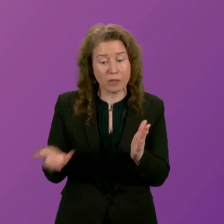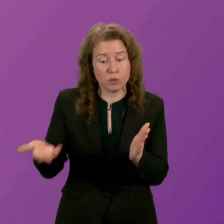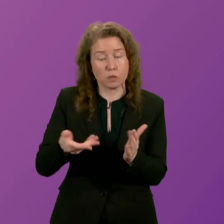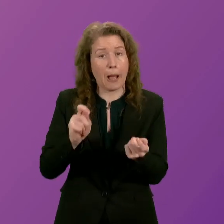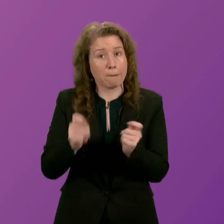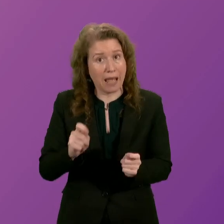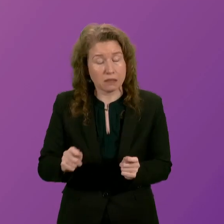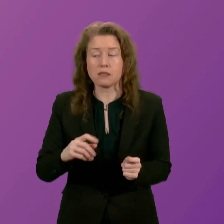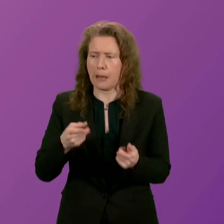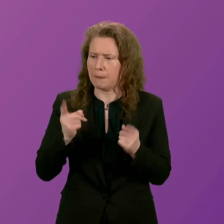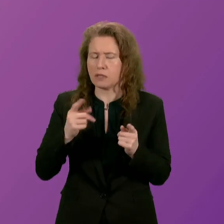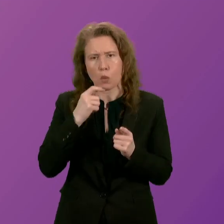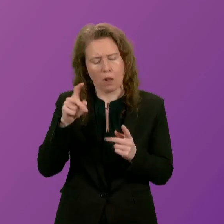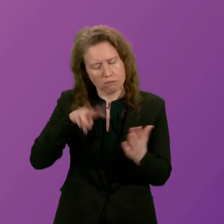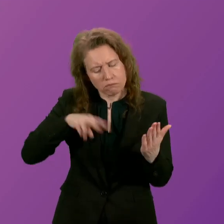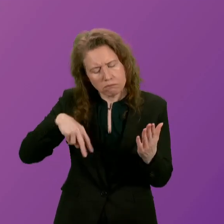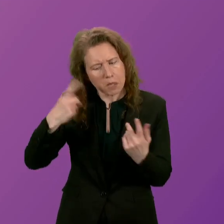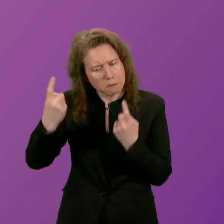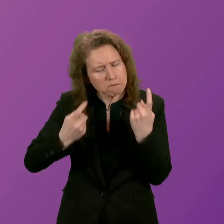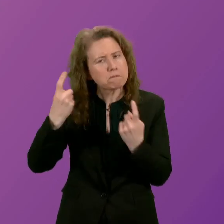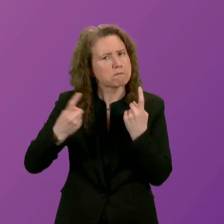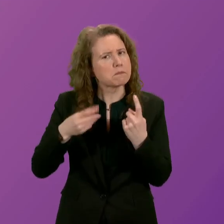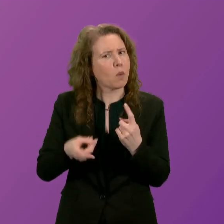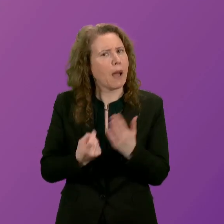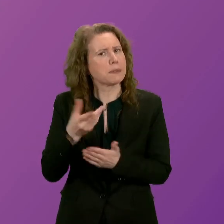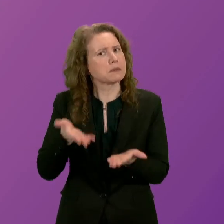ministers will consider the issues that arise out of that process and,